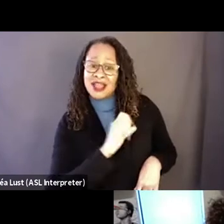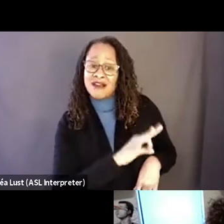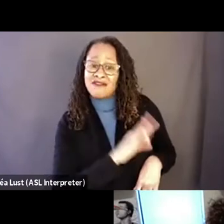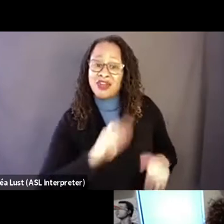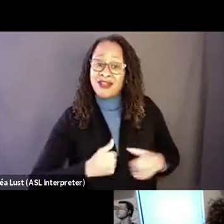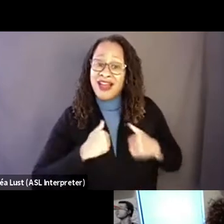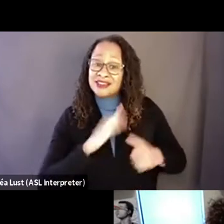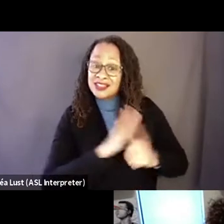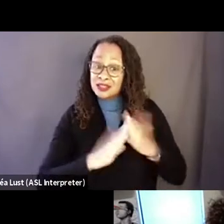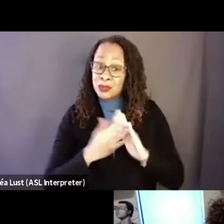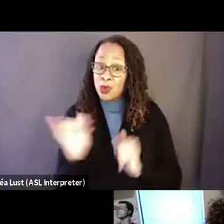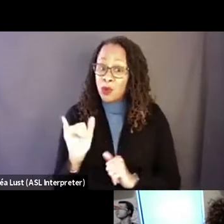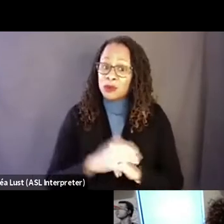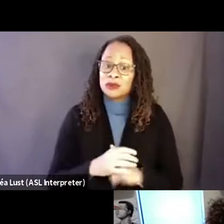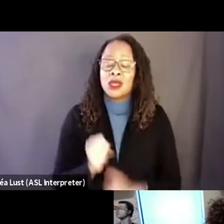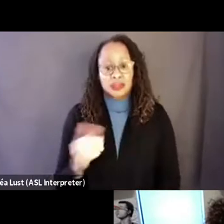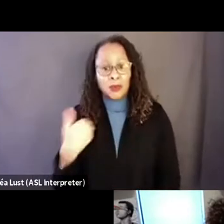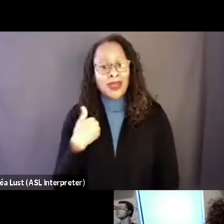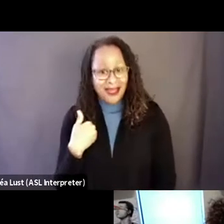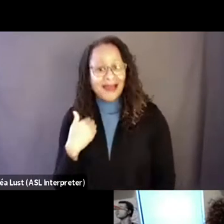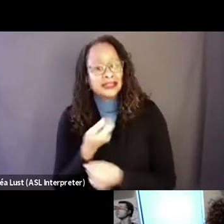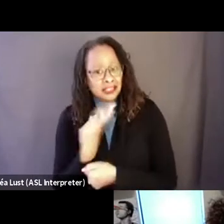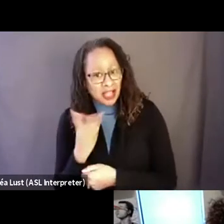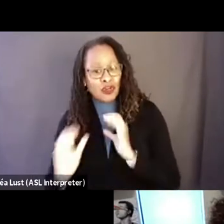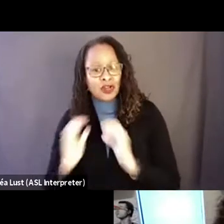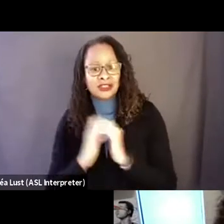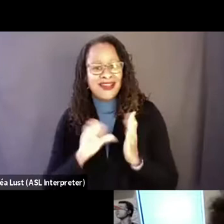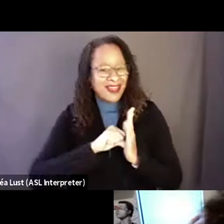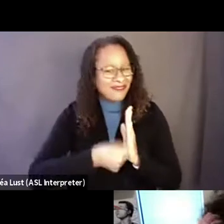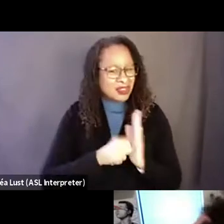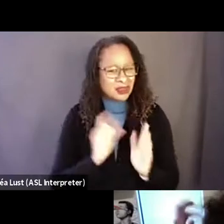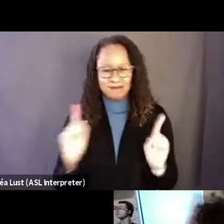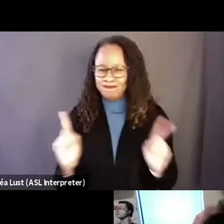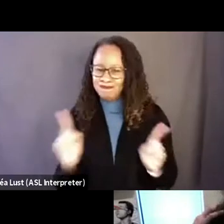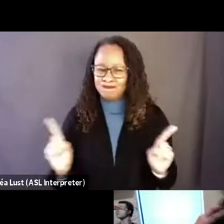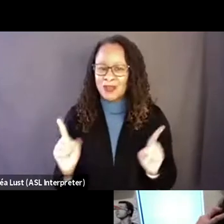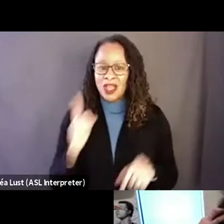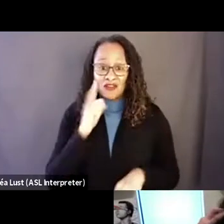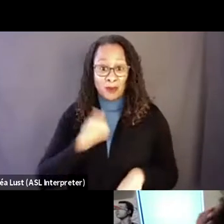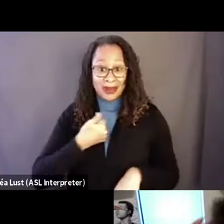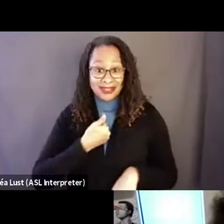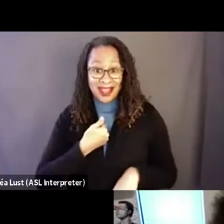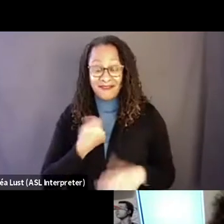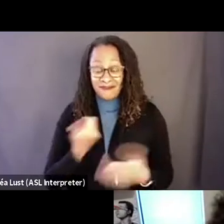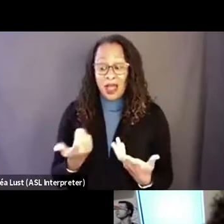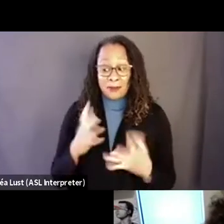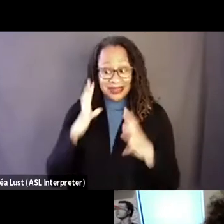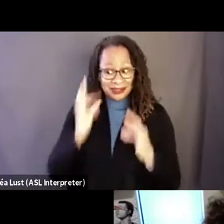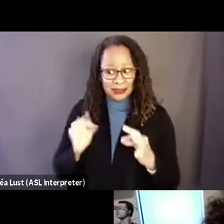And so, we did have those conversations. The emphasis for me was more on the parents and the mothers